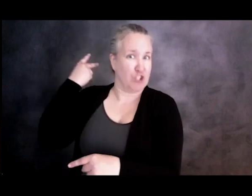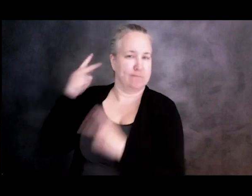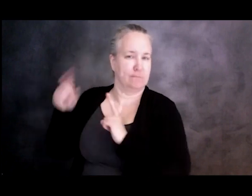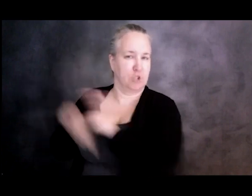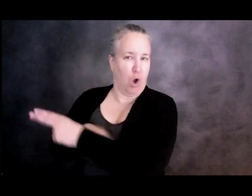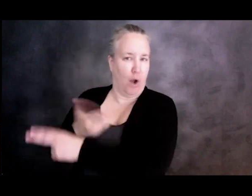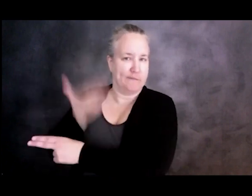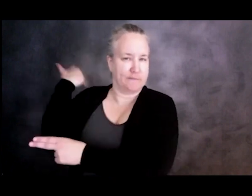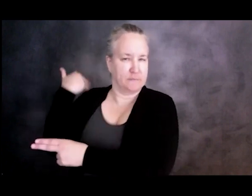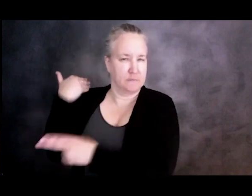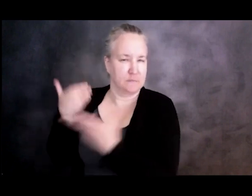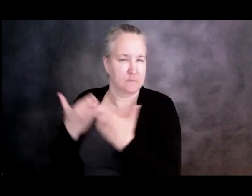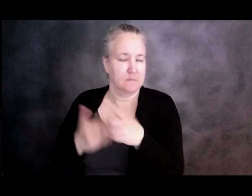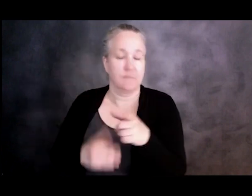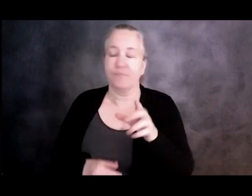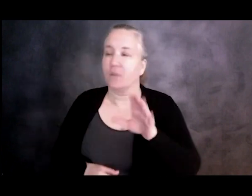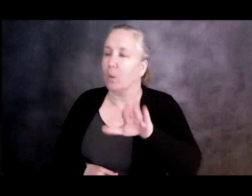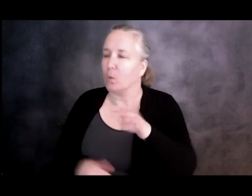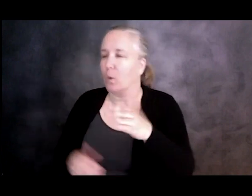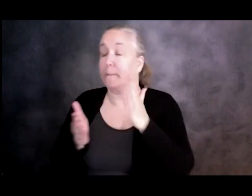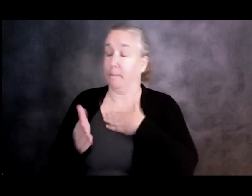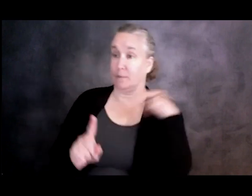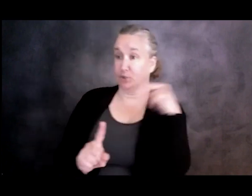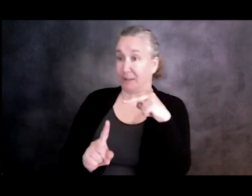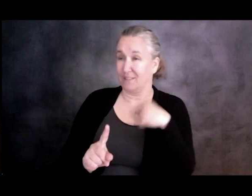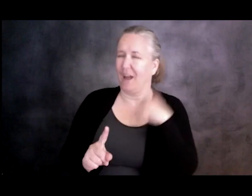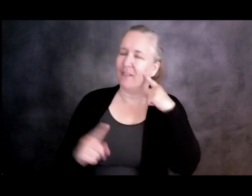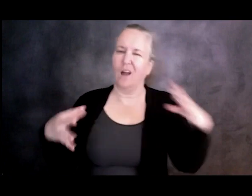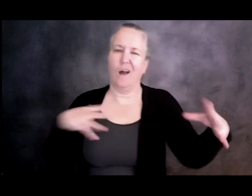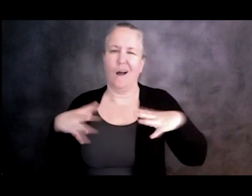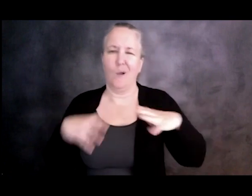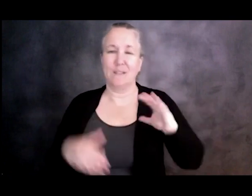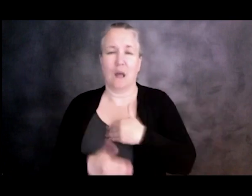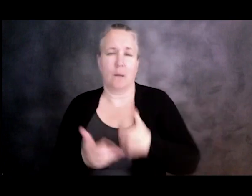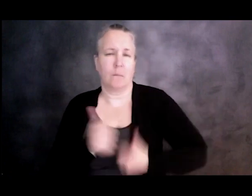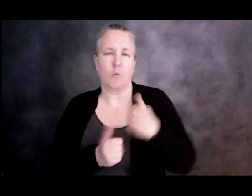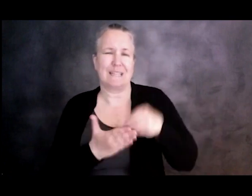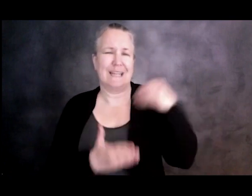Yeah, the way I think about it is that Hollywood is, I think, probably our most expensive art form.